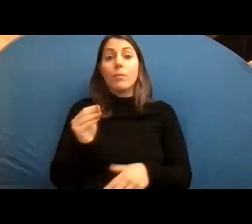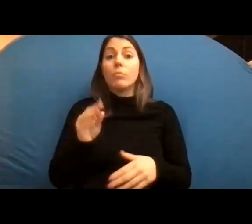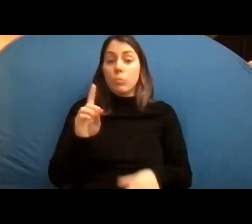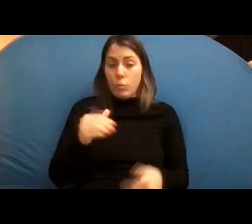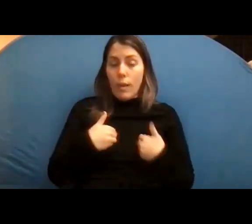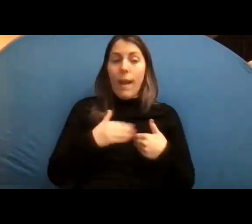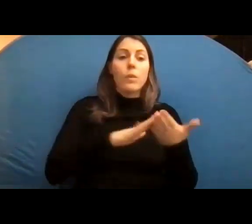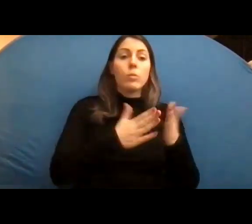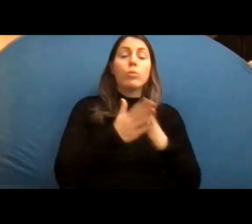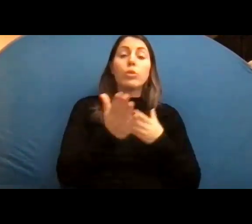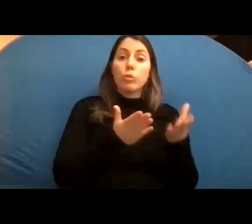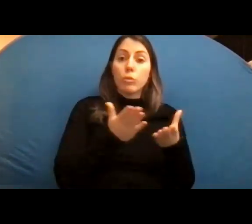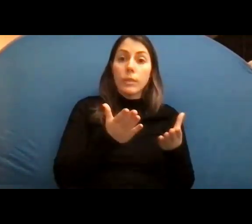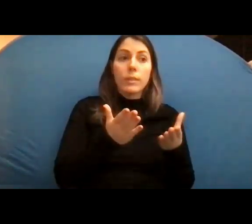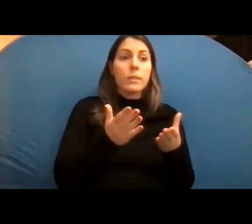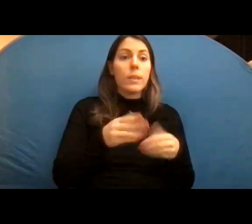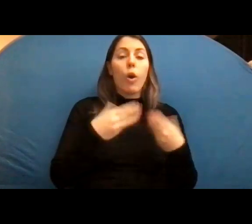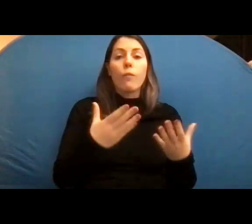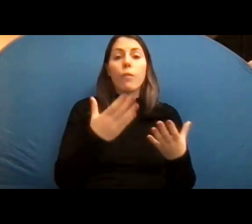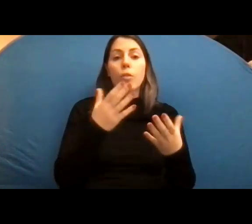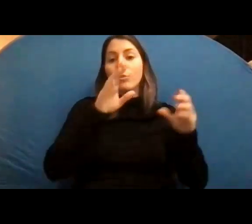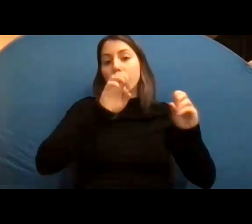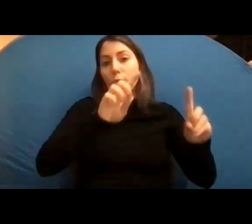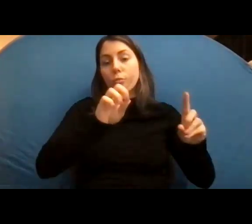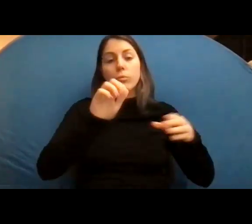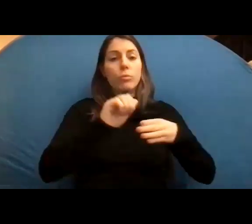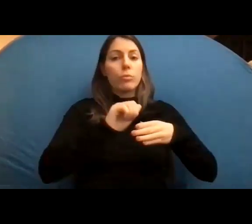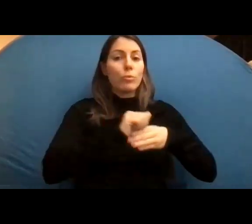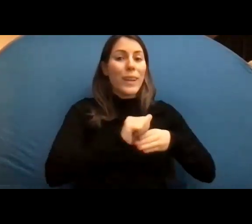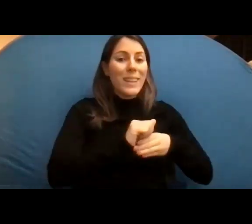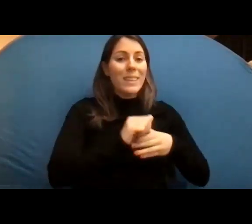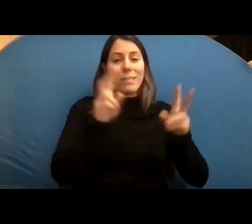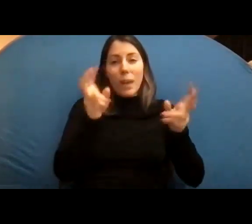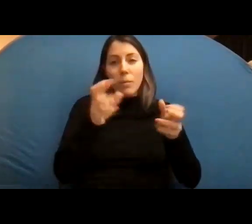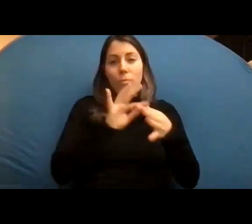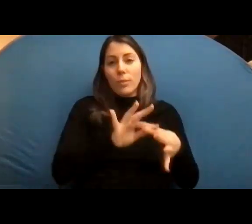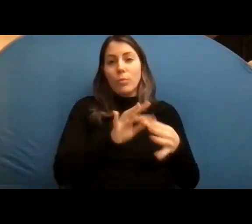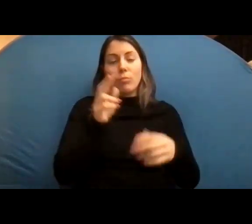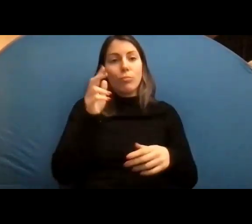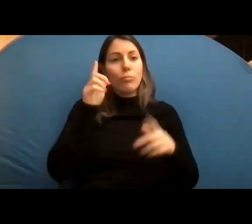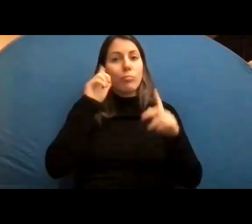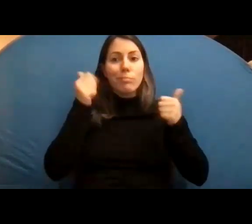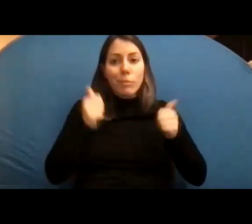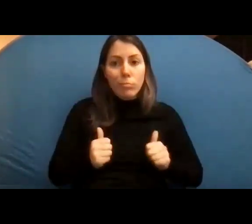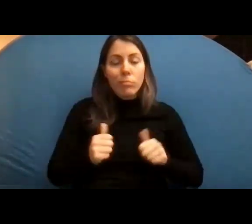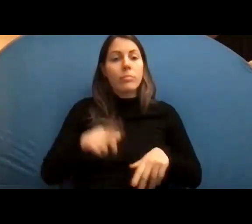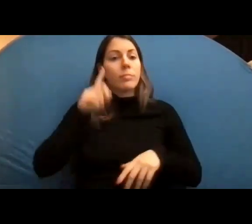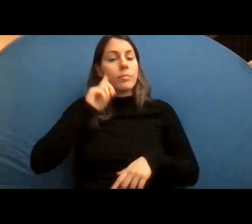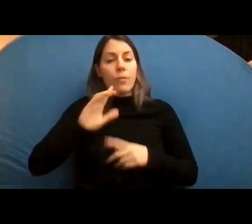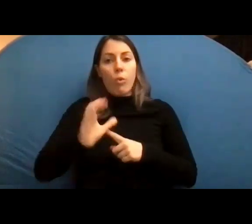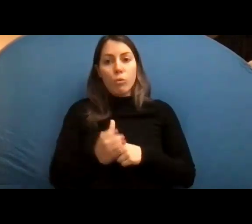program is Interpreter Services, and then we also have Community Services that offers education and training, various topics